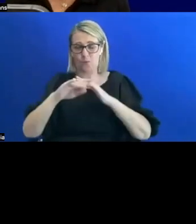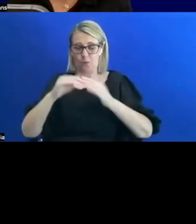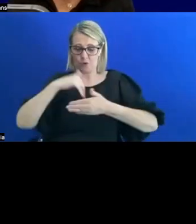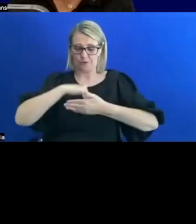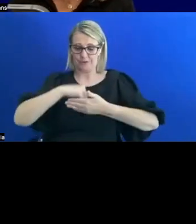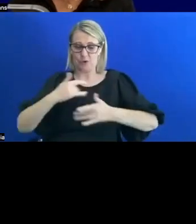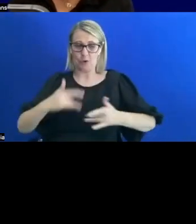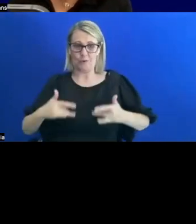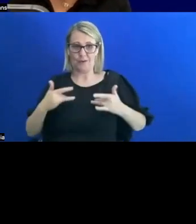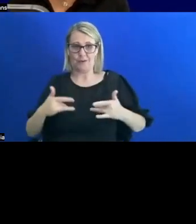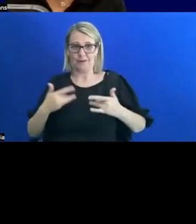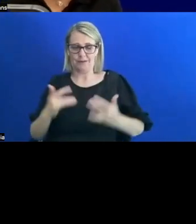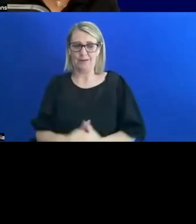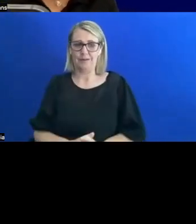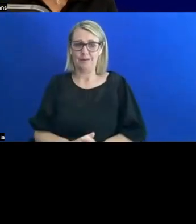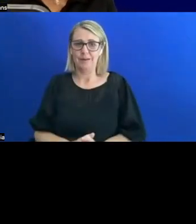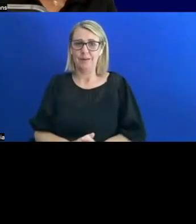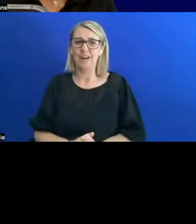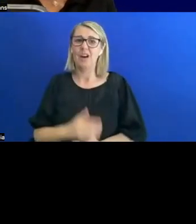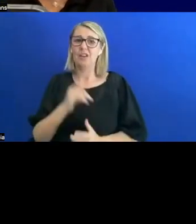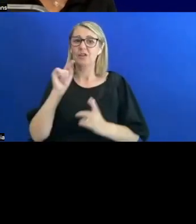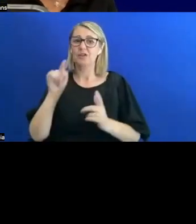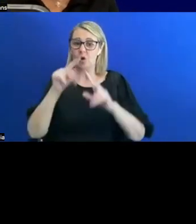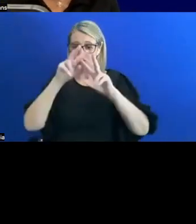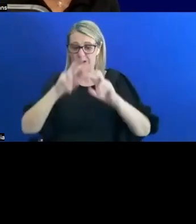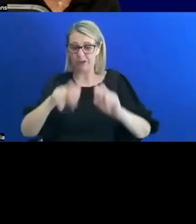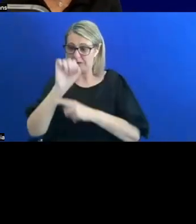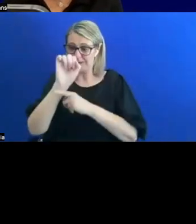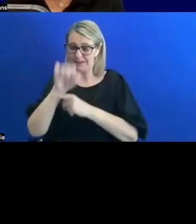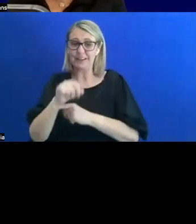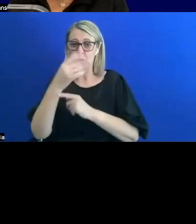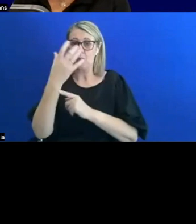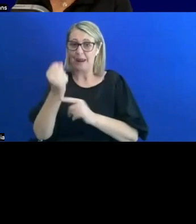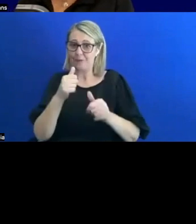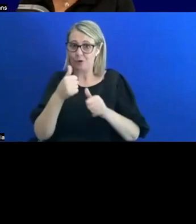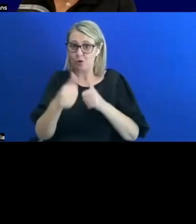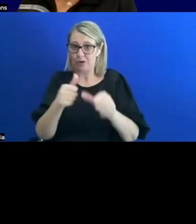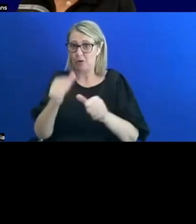Current research shows that, yes there are strategies that can be used to improve the